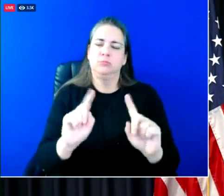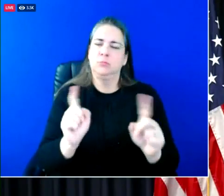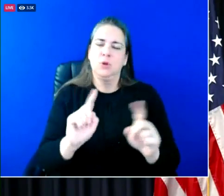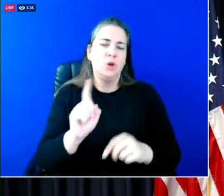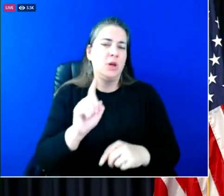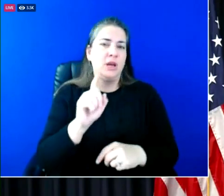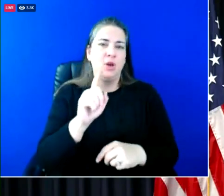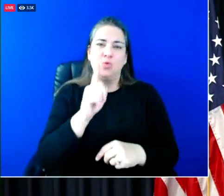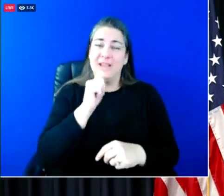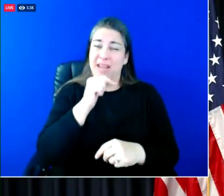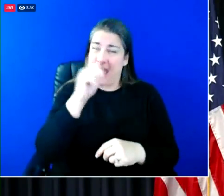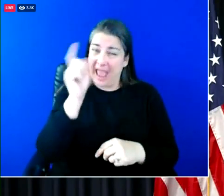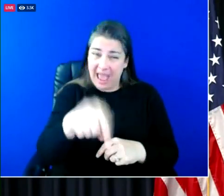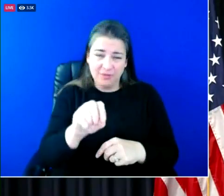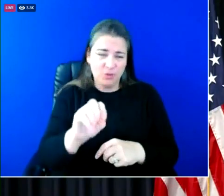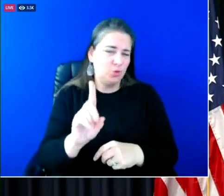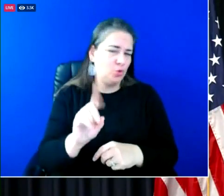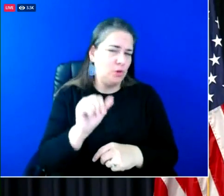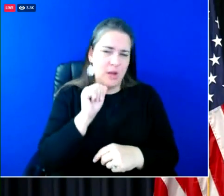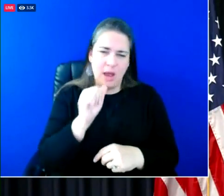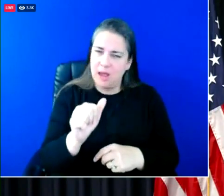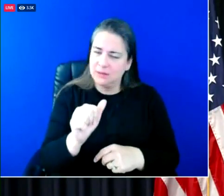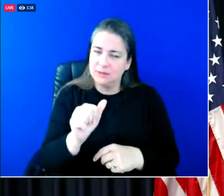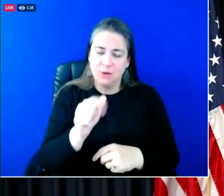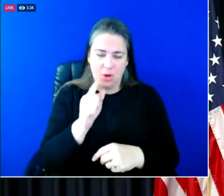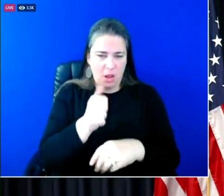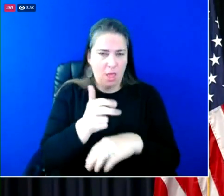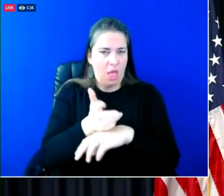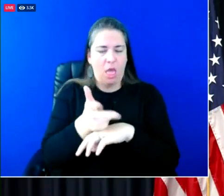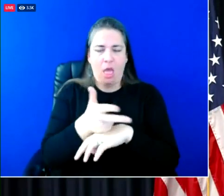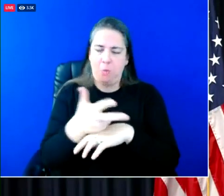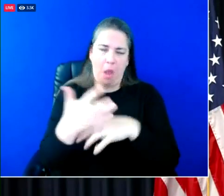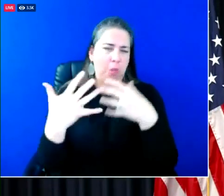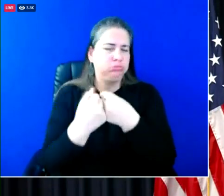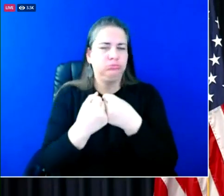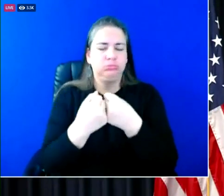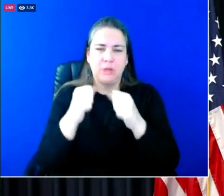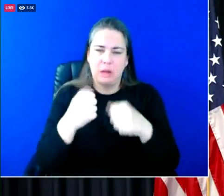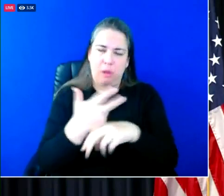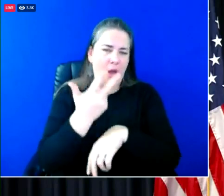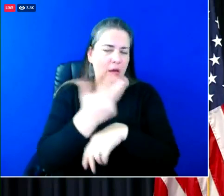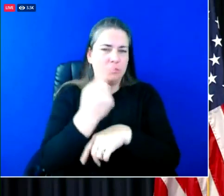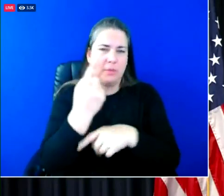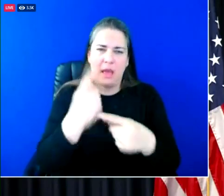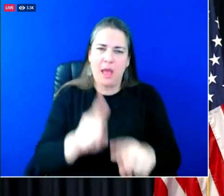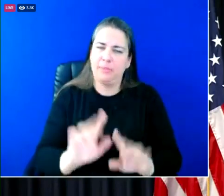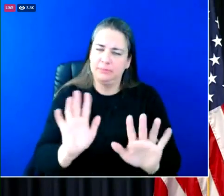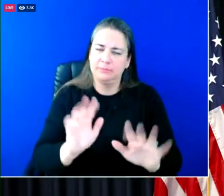ultimately ending up in that accident. I wanna close by thanking everybody in